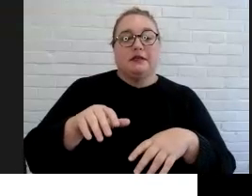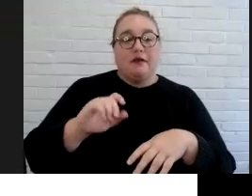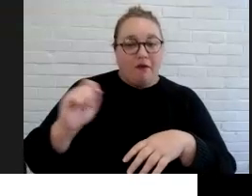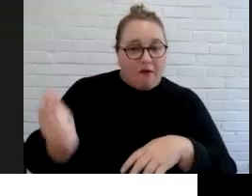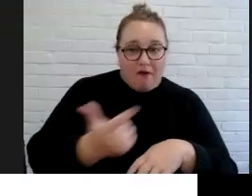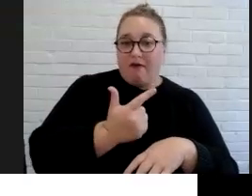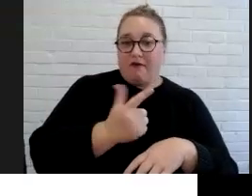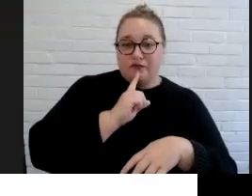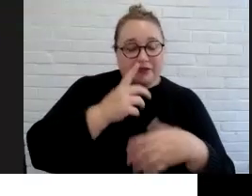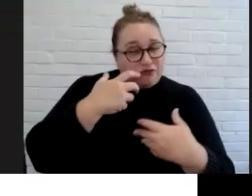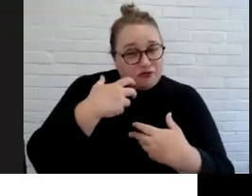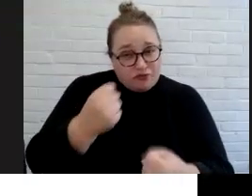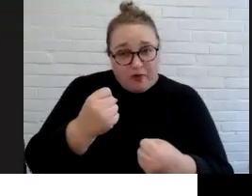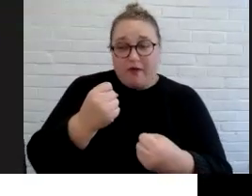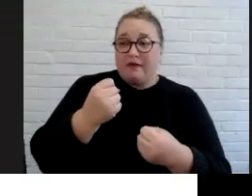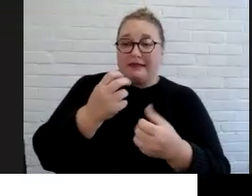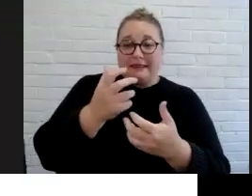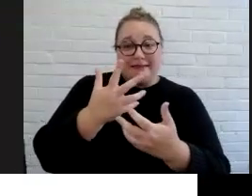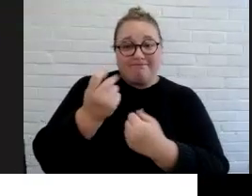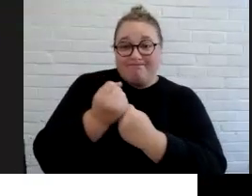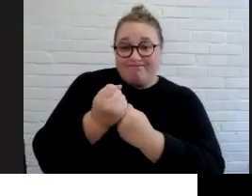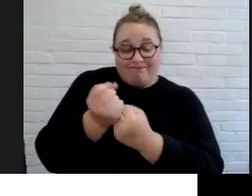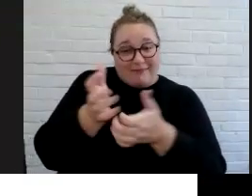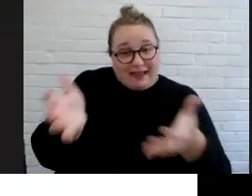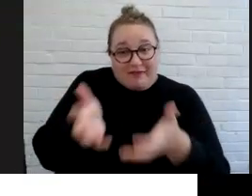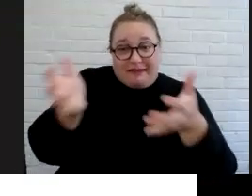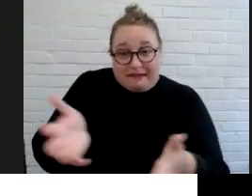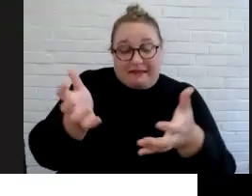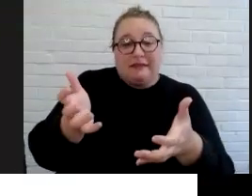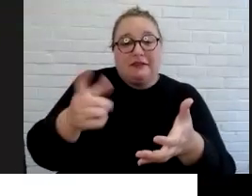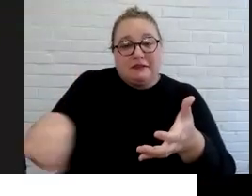is for, part time faculty to be paid